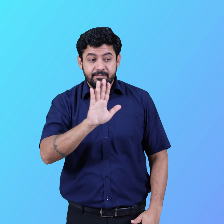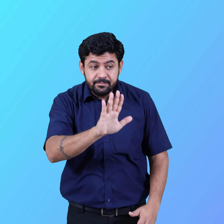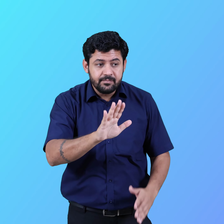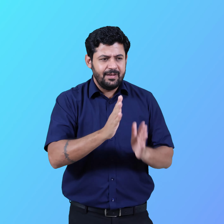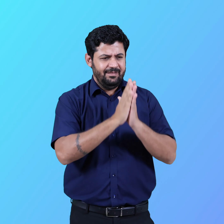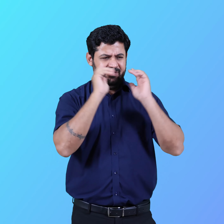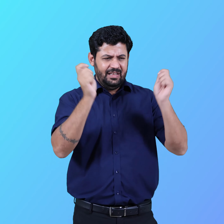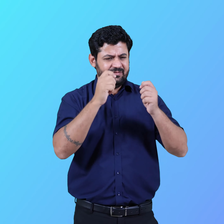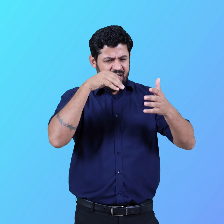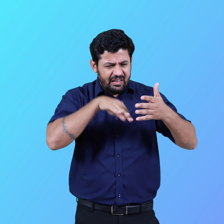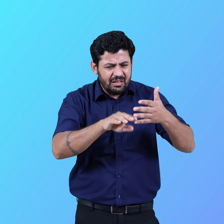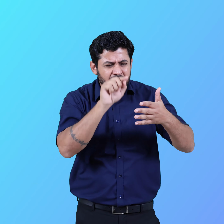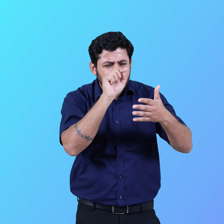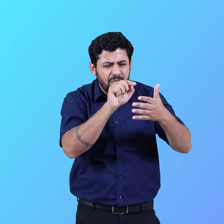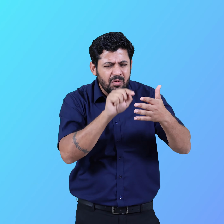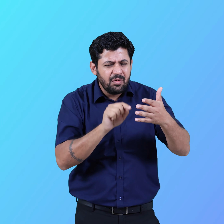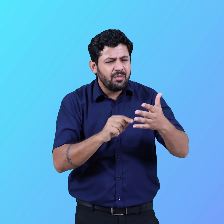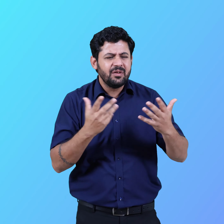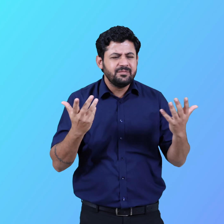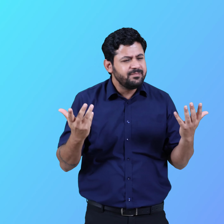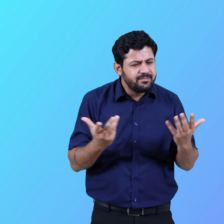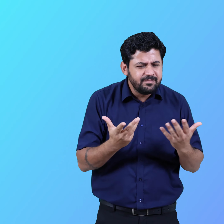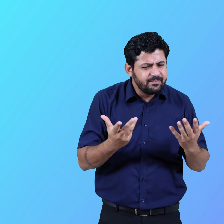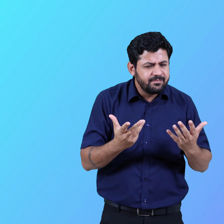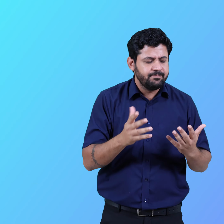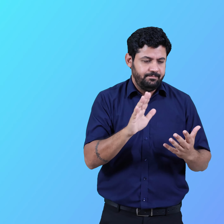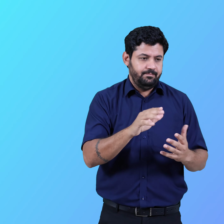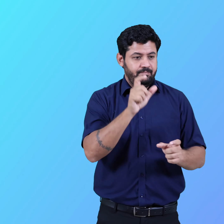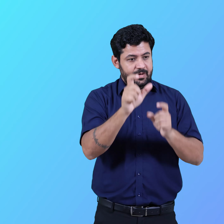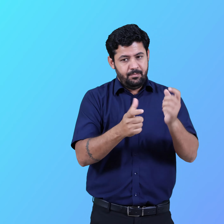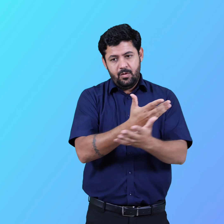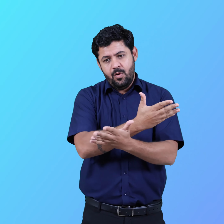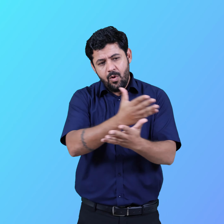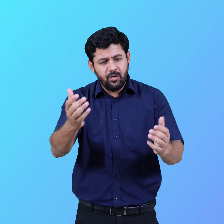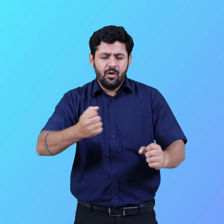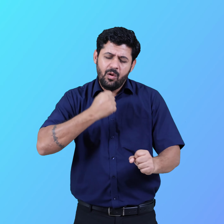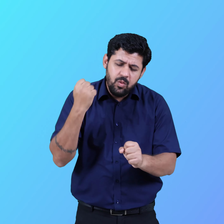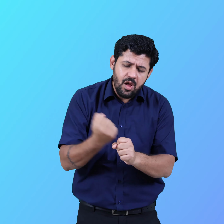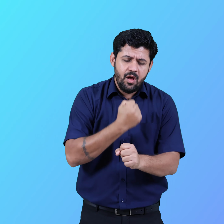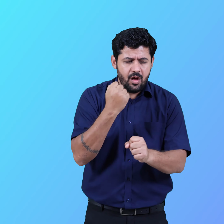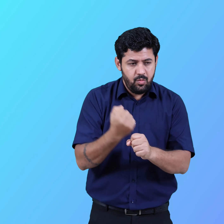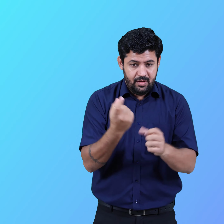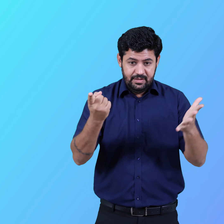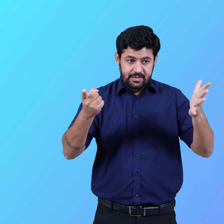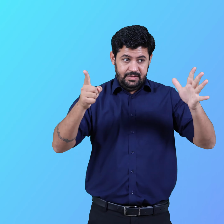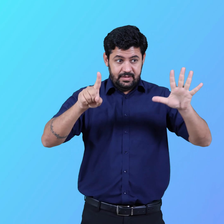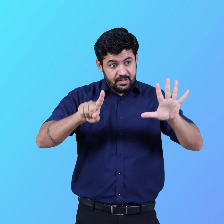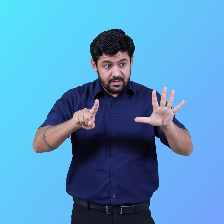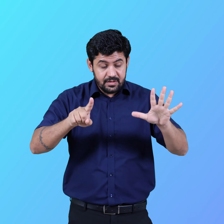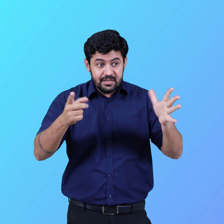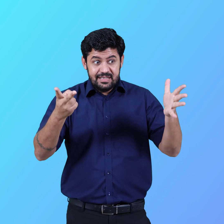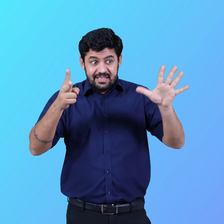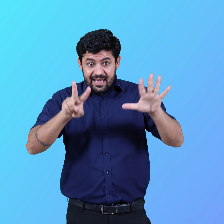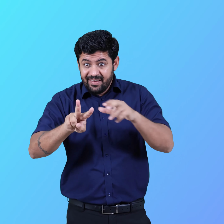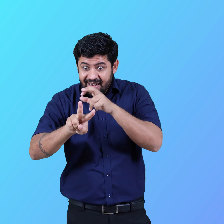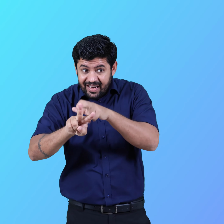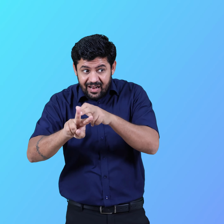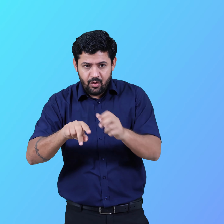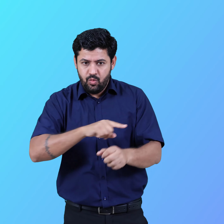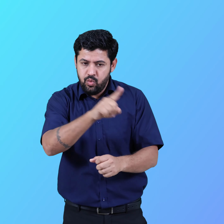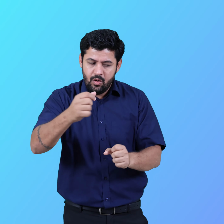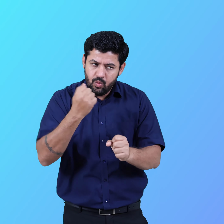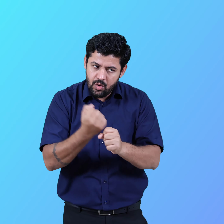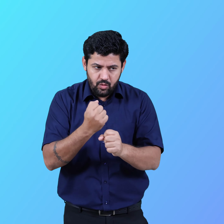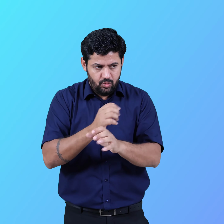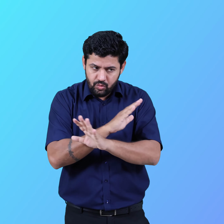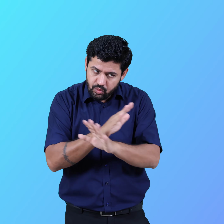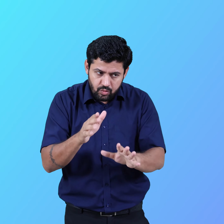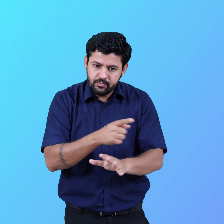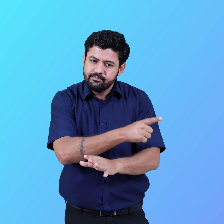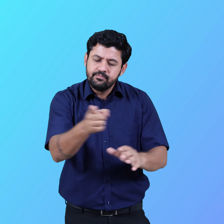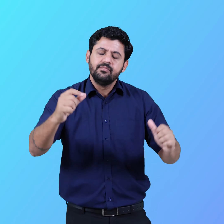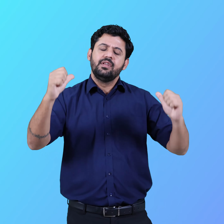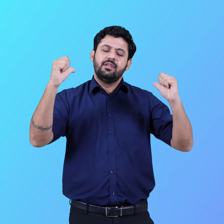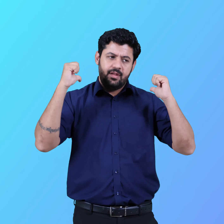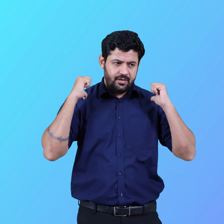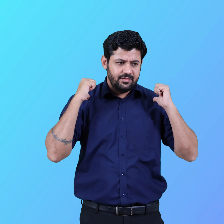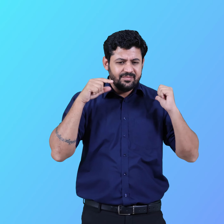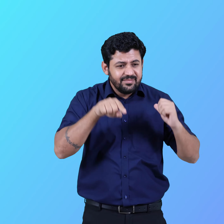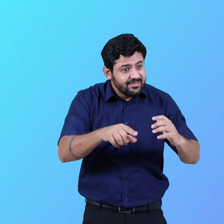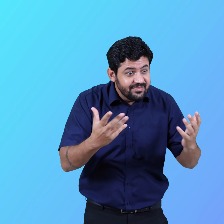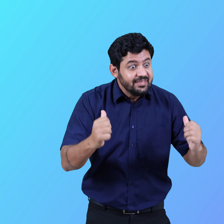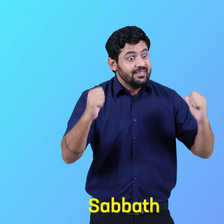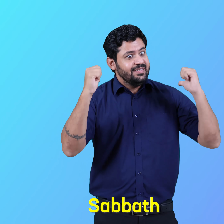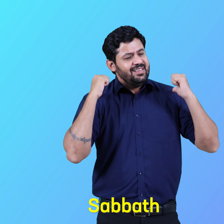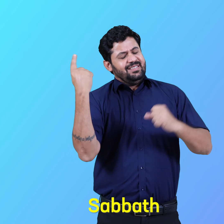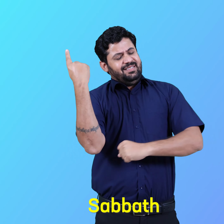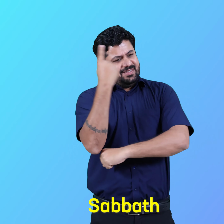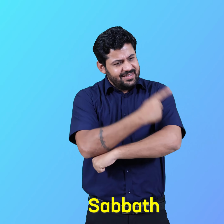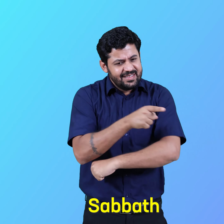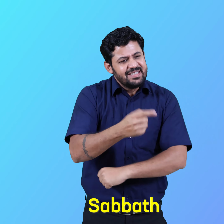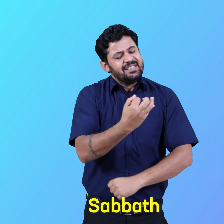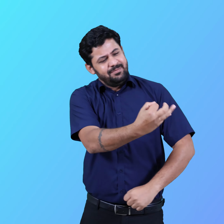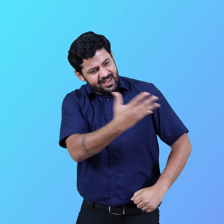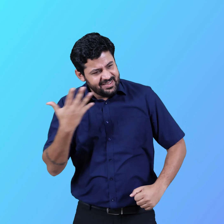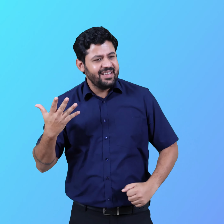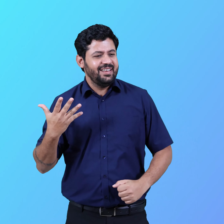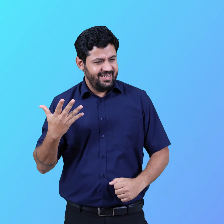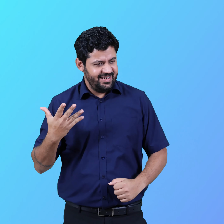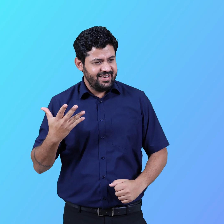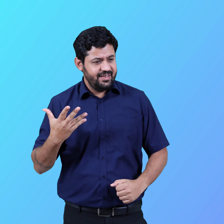“Work for six days, but the seventh day, the Sabbath, will be a special day of rest, a holy meeting.